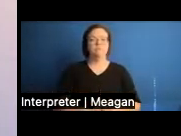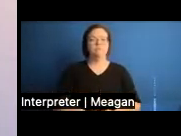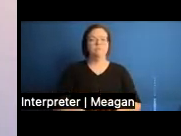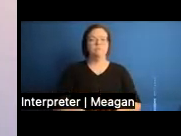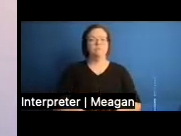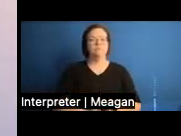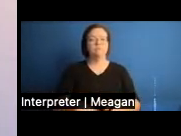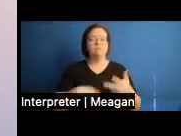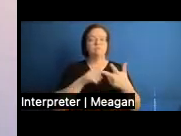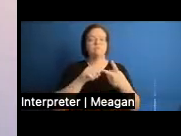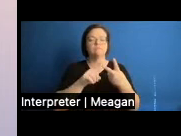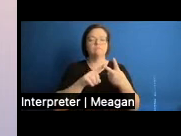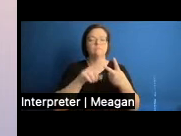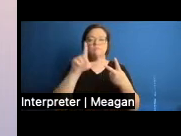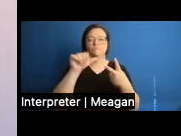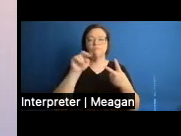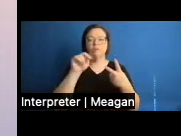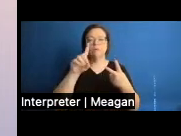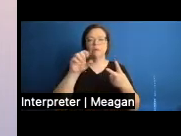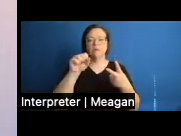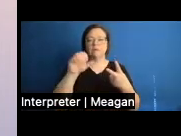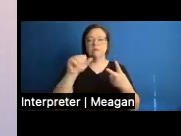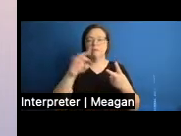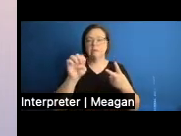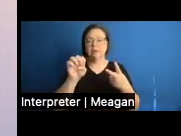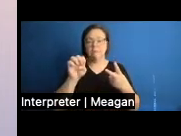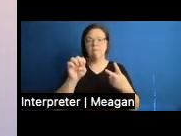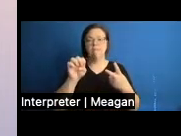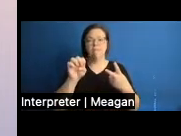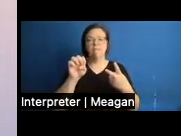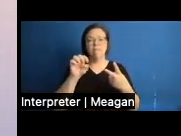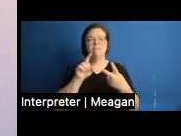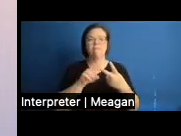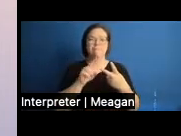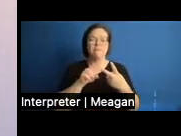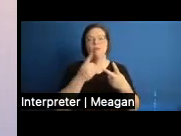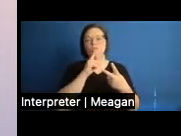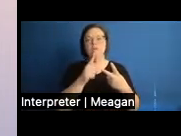The second is landscape, which is the “backdrop of ongoingness,” and I